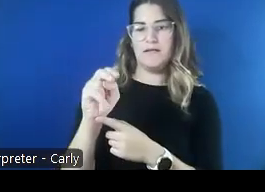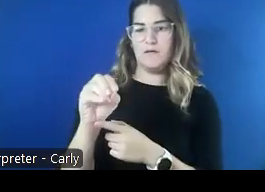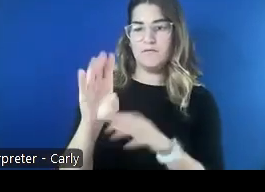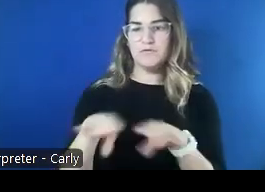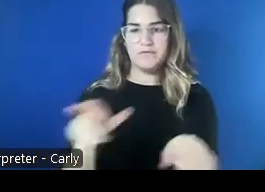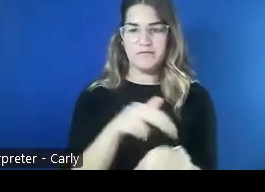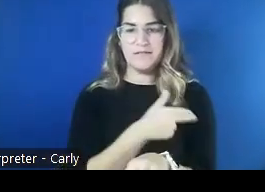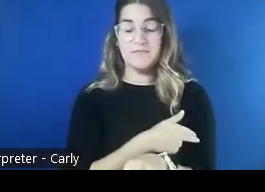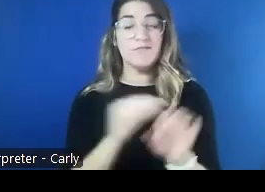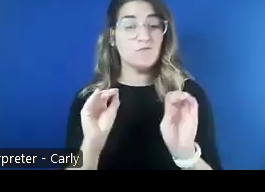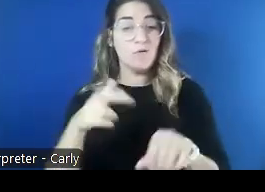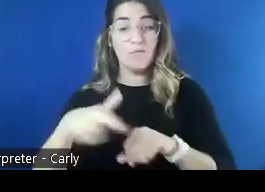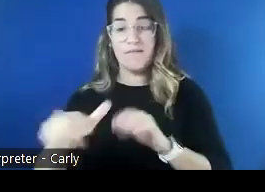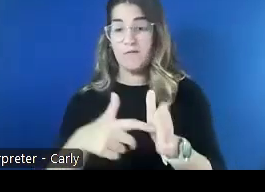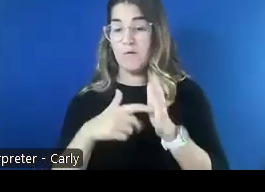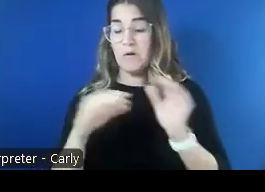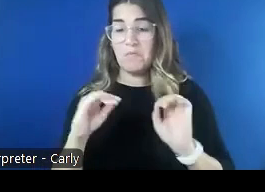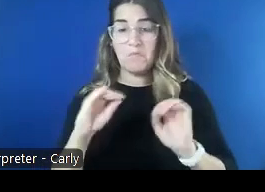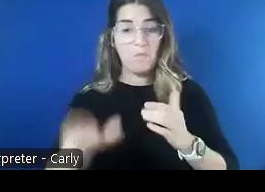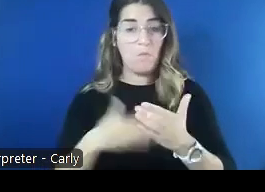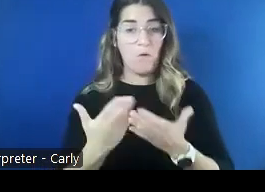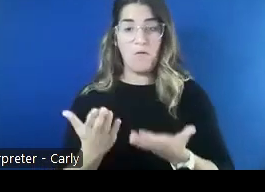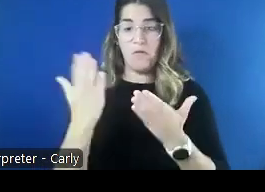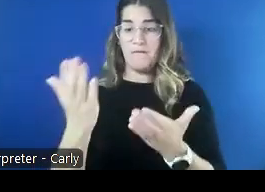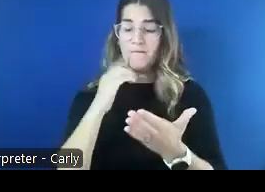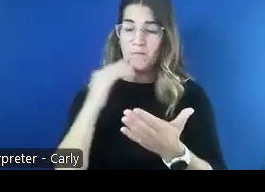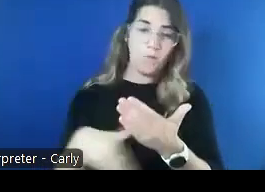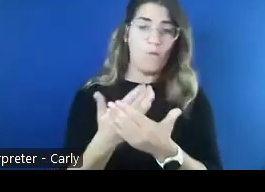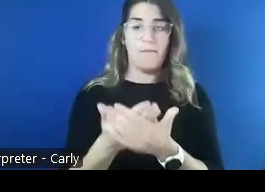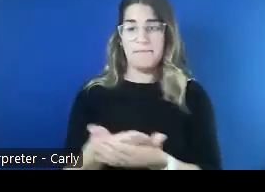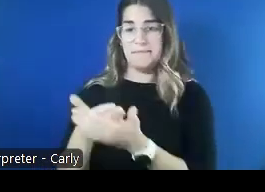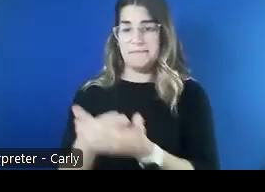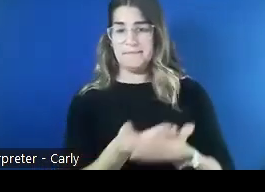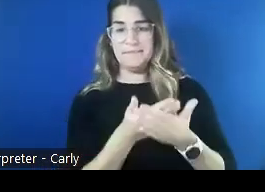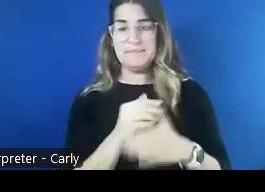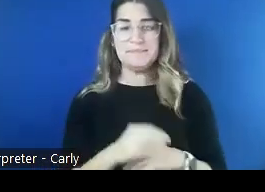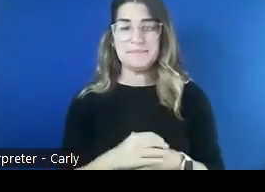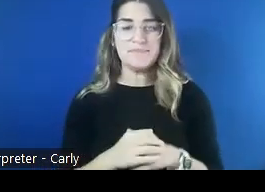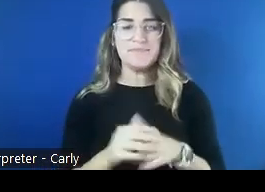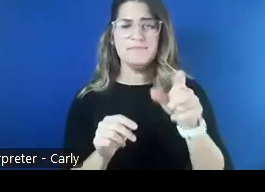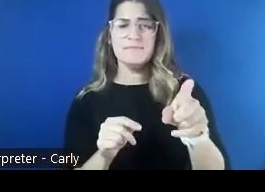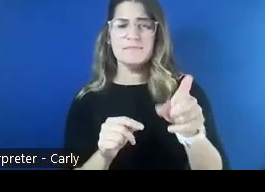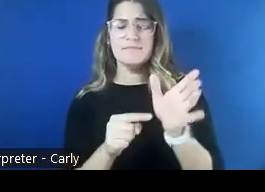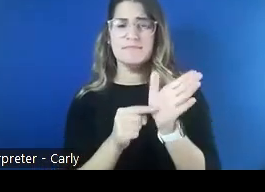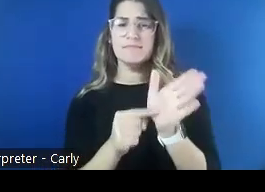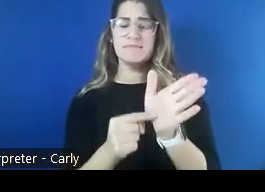referral criteria or anything like that um and so this is a model that's based on a Model that was